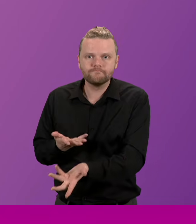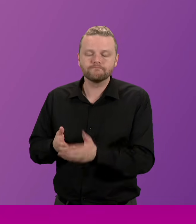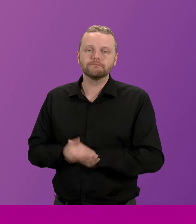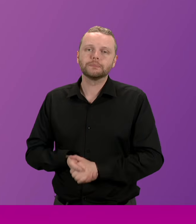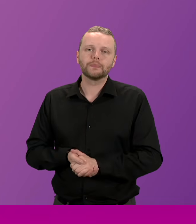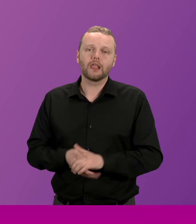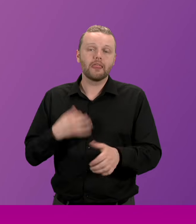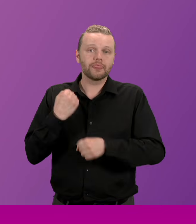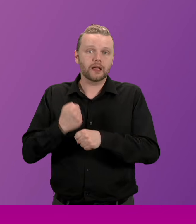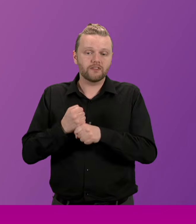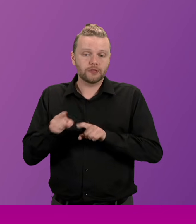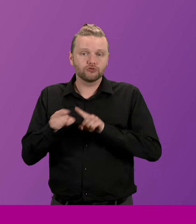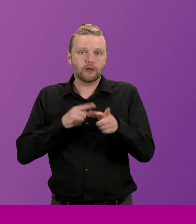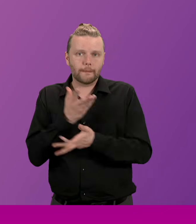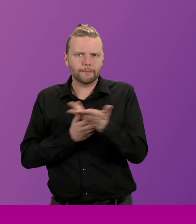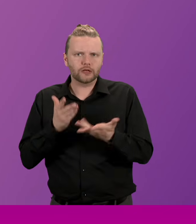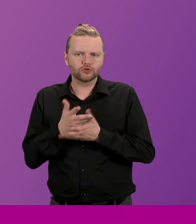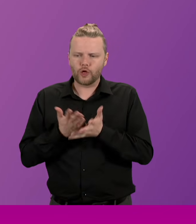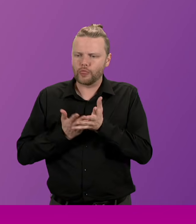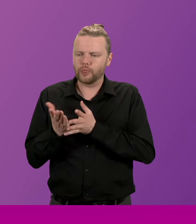The Government is trying to ensure that, through the funding that we have put in